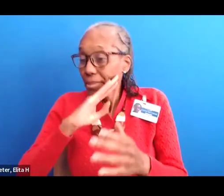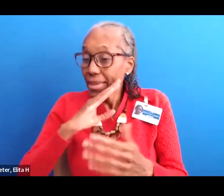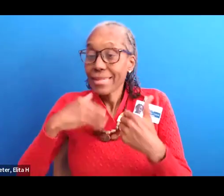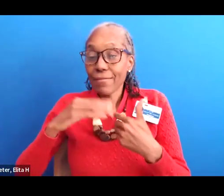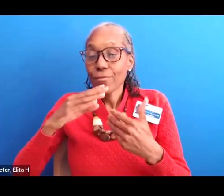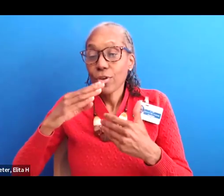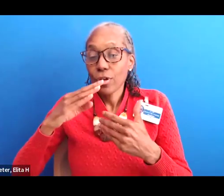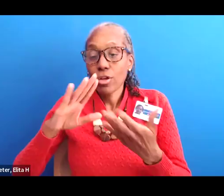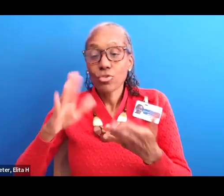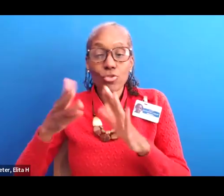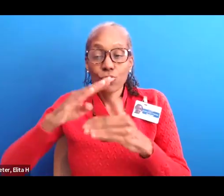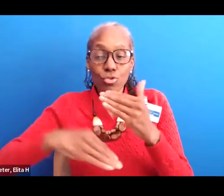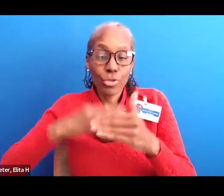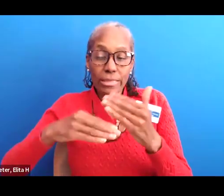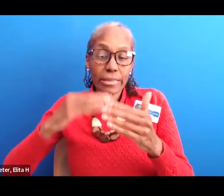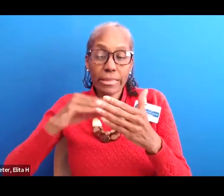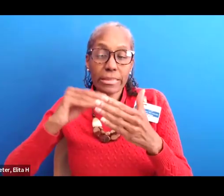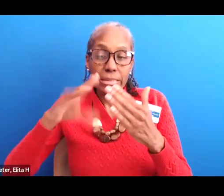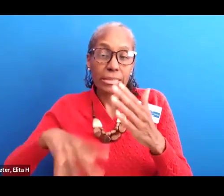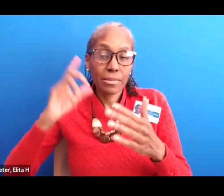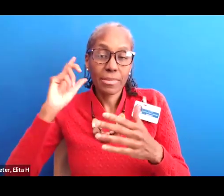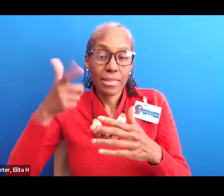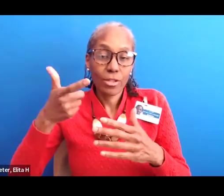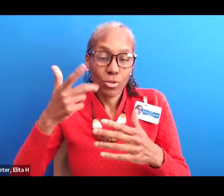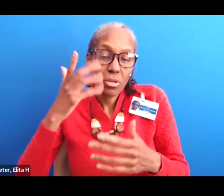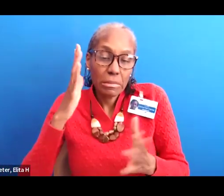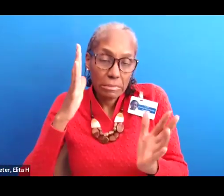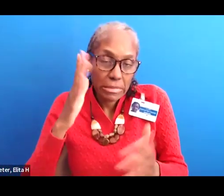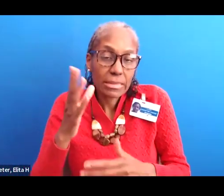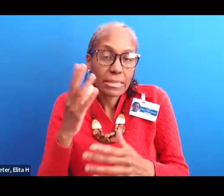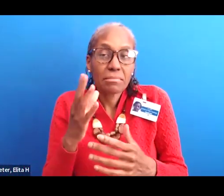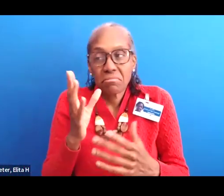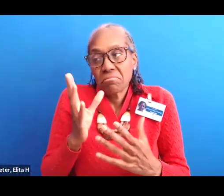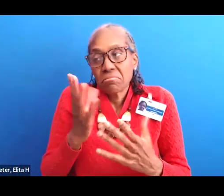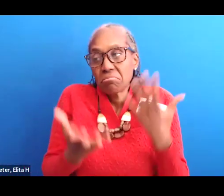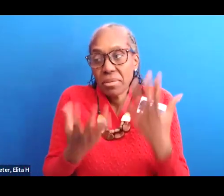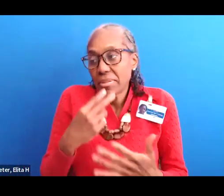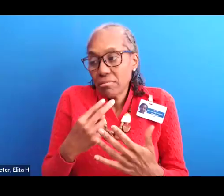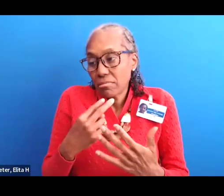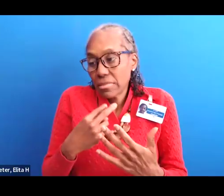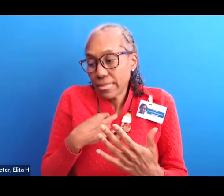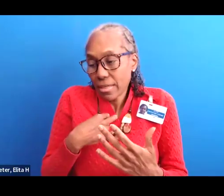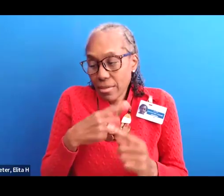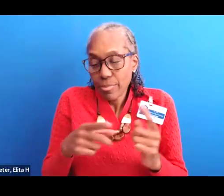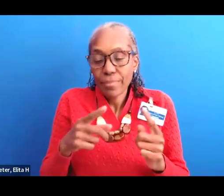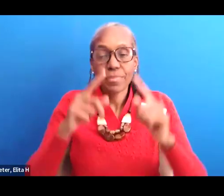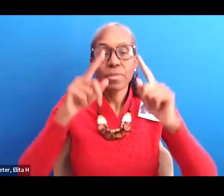Again, we're talking about that's expensive stuff, but sometimes you can get one of those triangle things that go